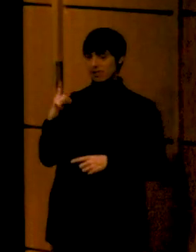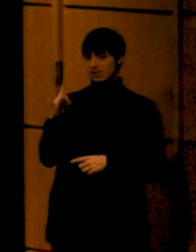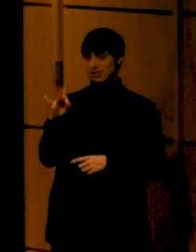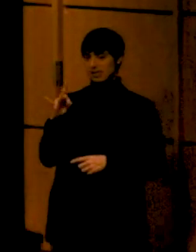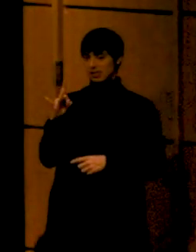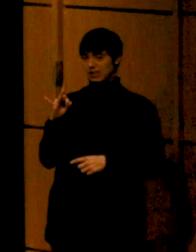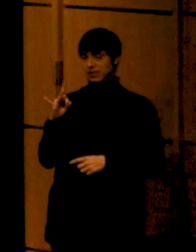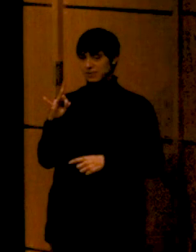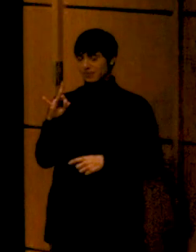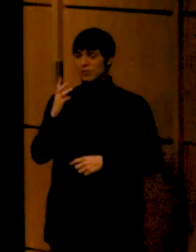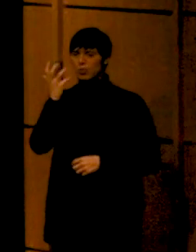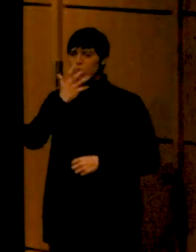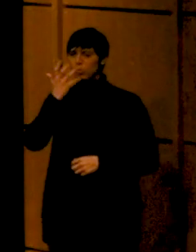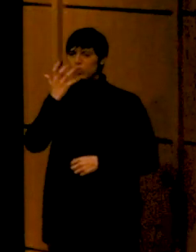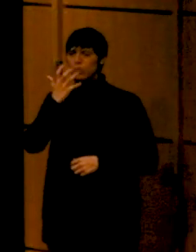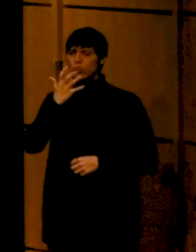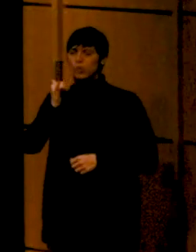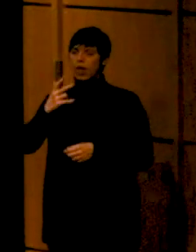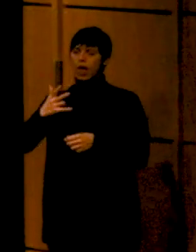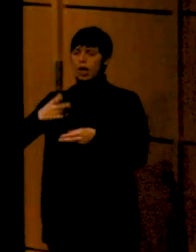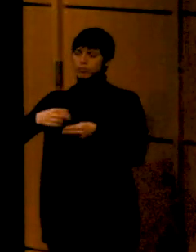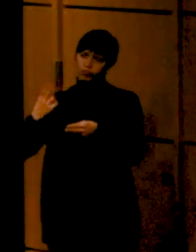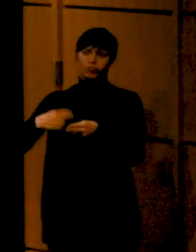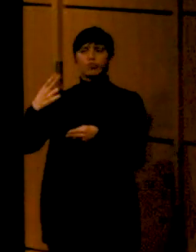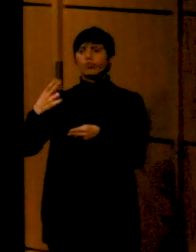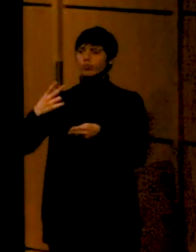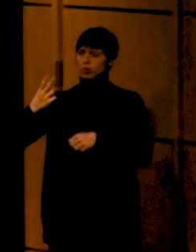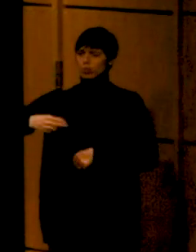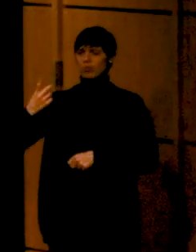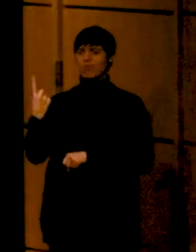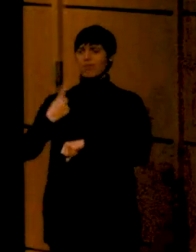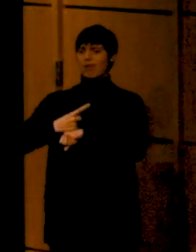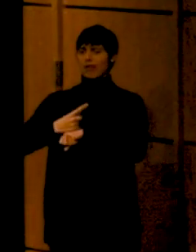least in the modern history of the Pacific Northwest.